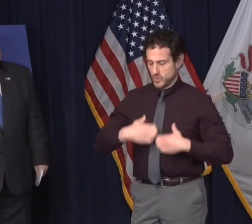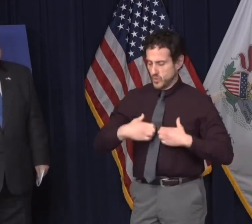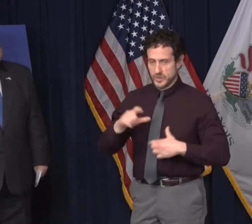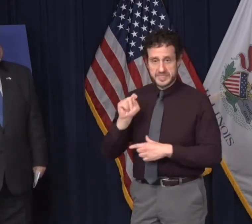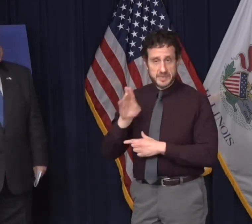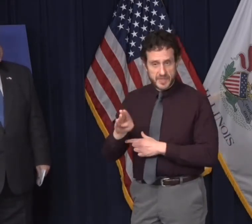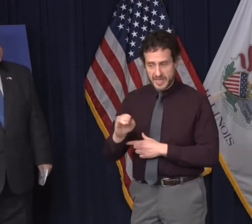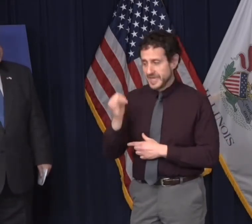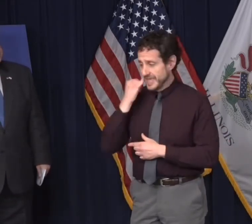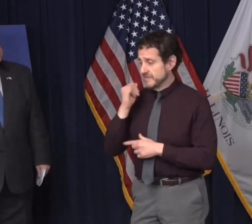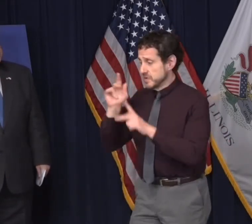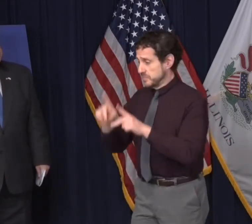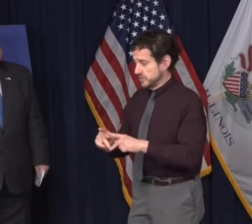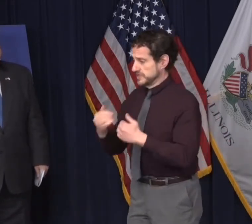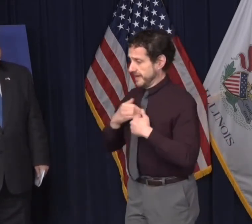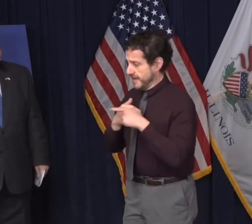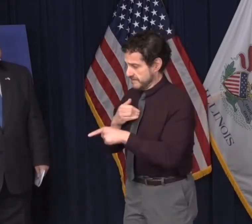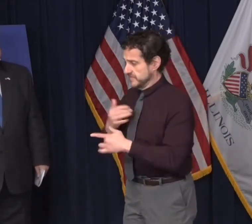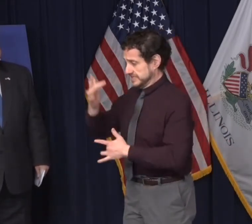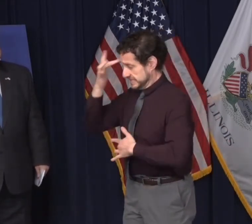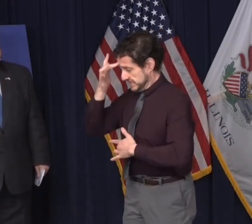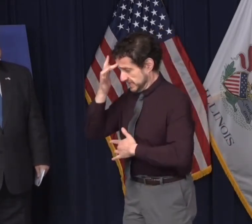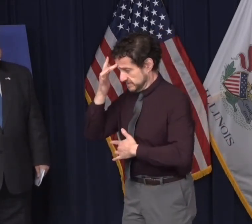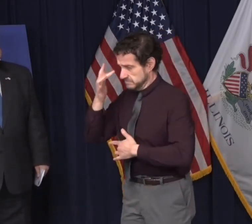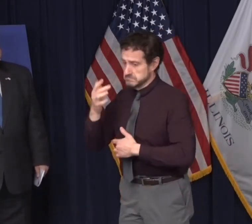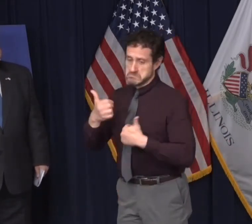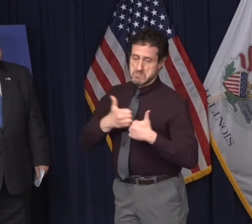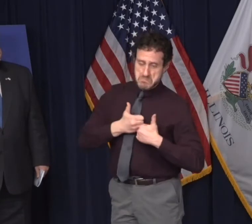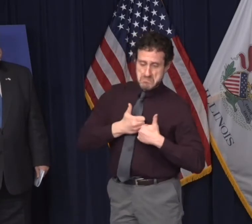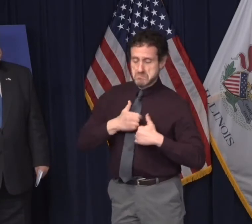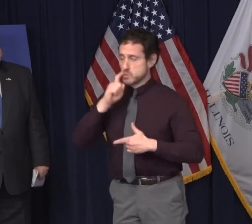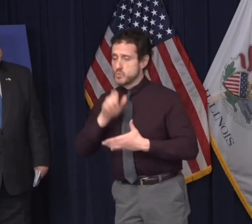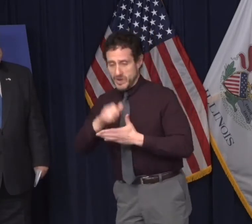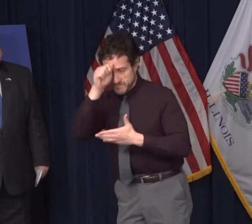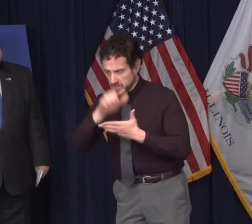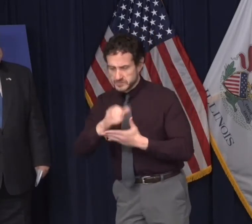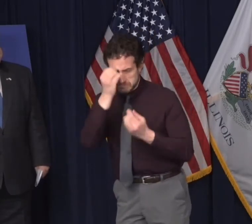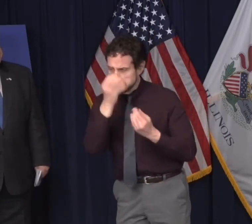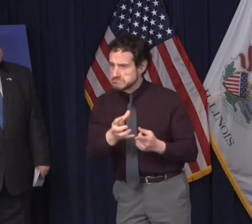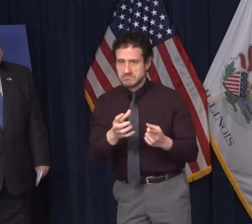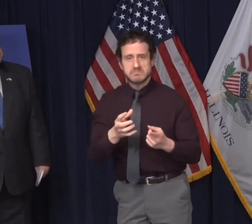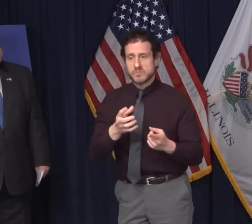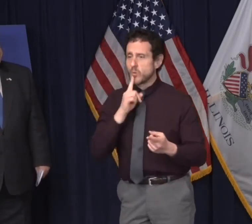NOTIFICATIONS FOR DISEASES SUPS HIF, SYPHILIS, AND TUBERCULOSIS AND THIS MAKES LOCAL HEALTH DEPARTMENTS THE IDEAL CORE